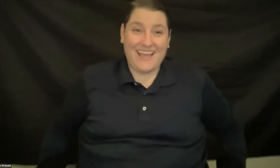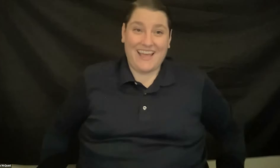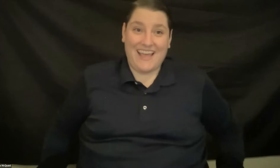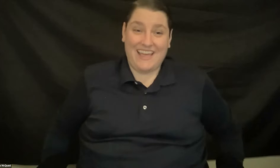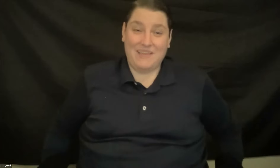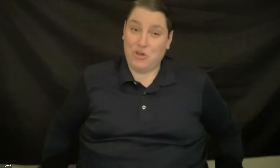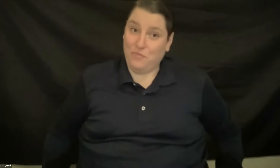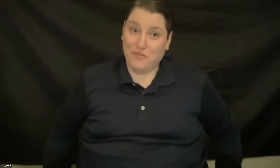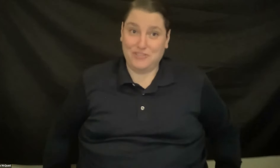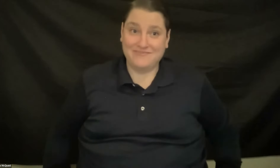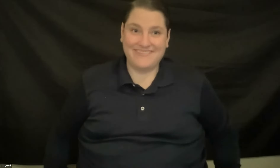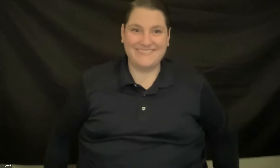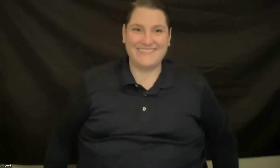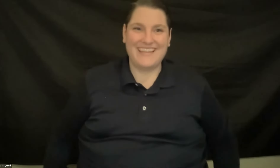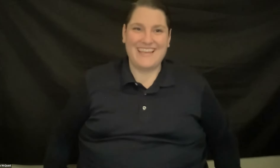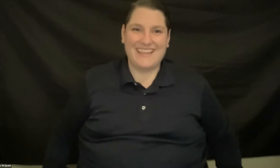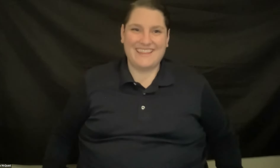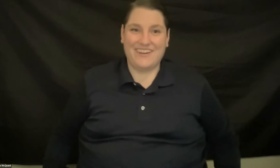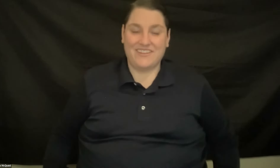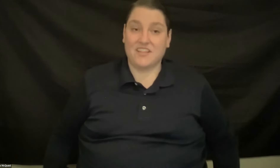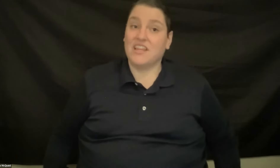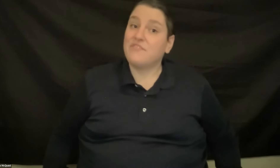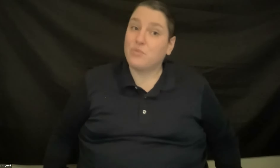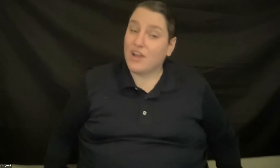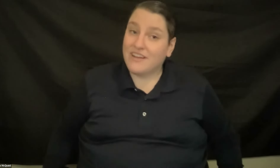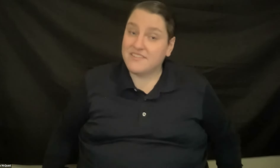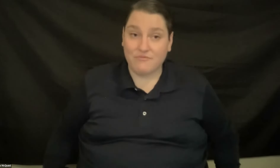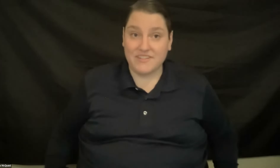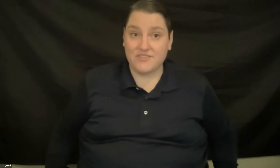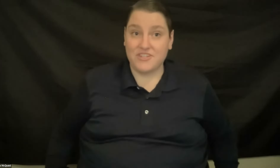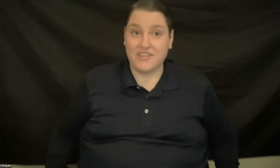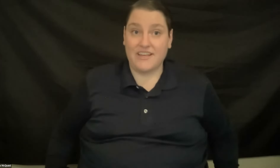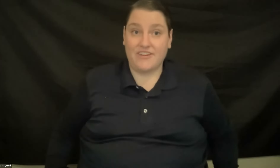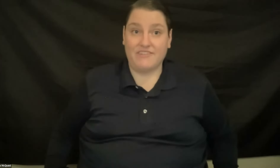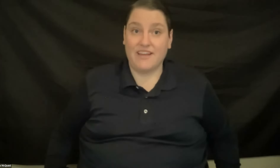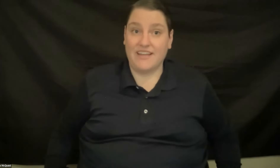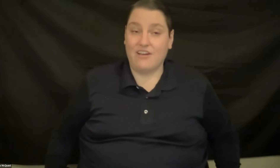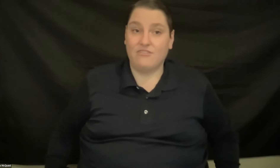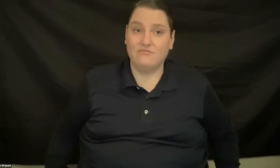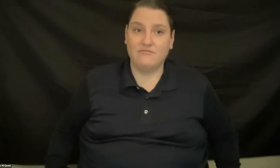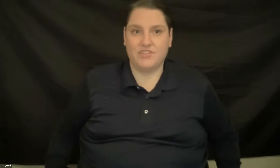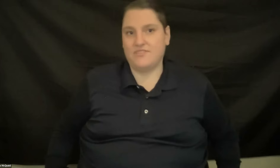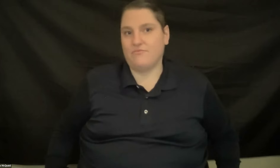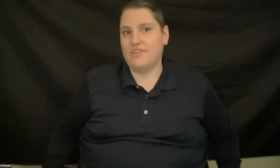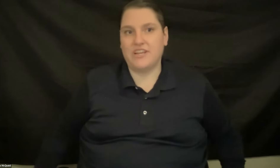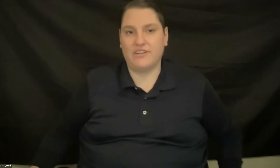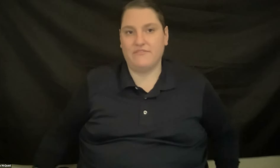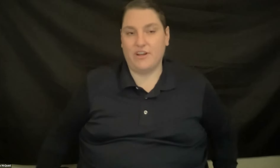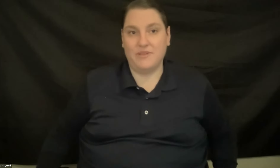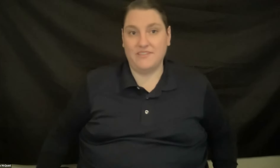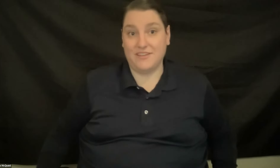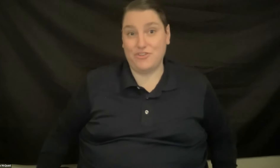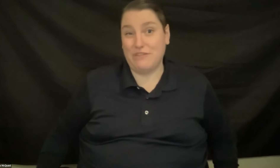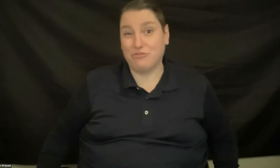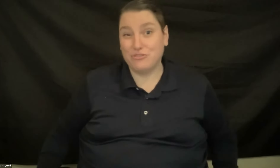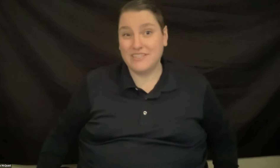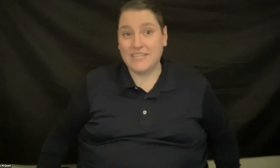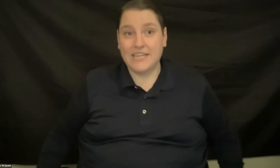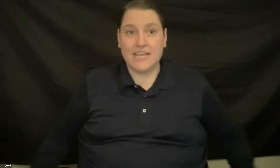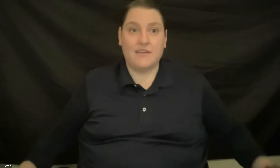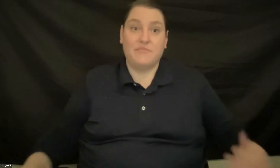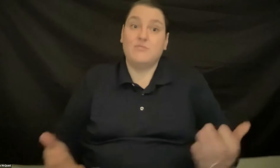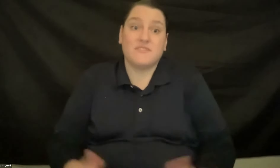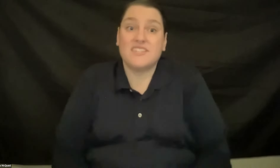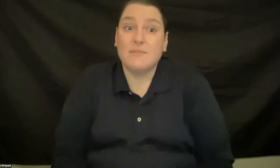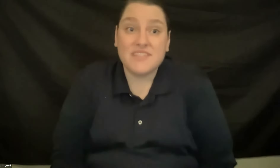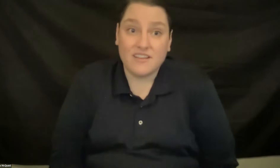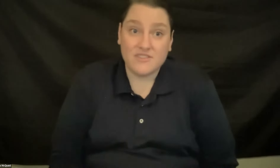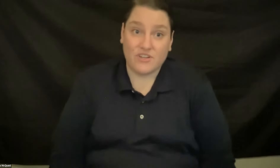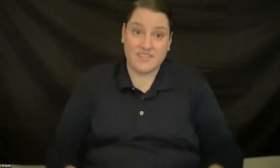have a regenerative therapy that reverses the effects of an ischemic stroke?